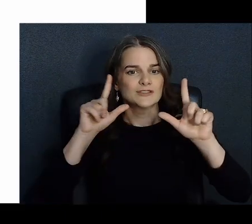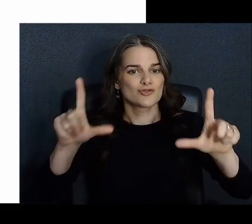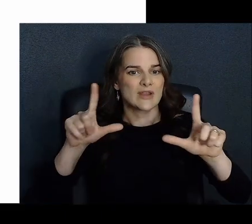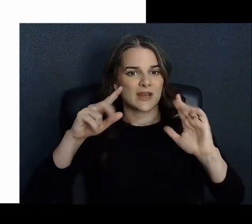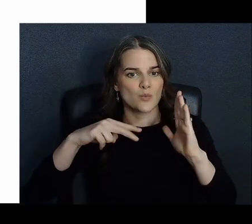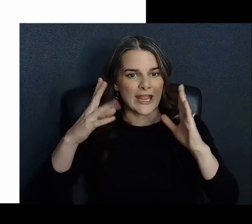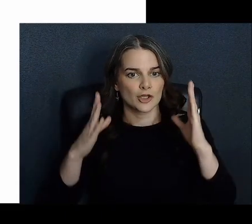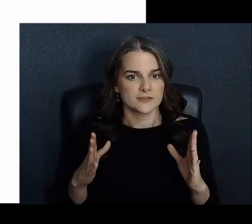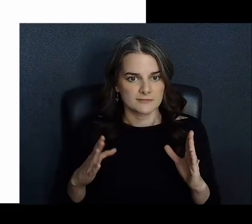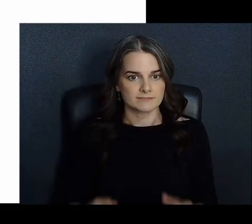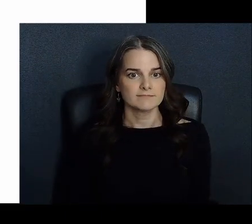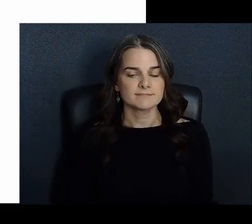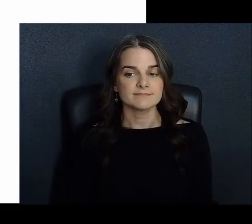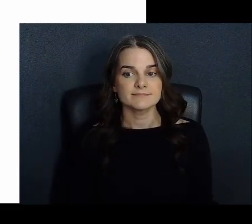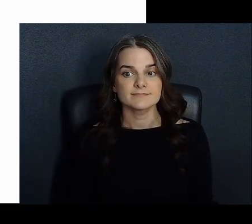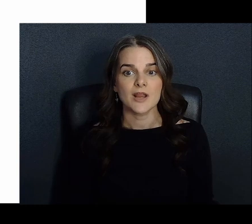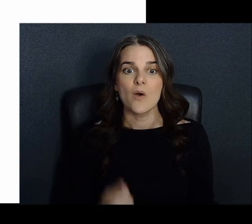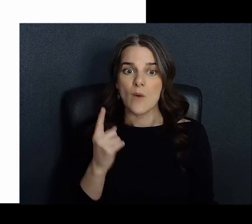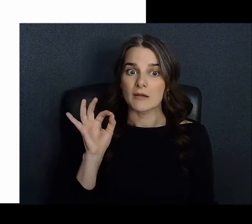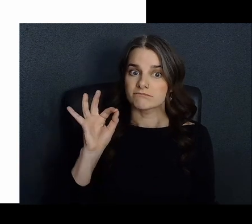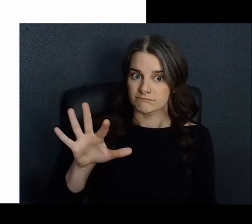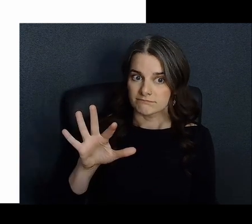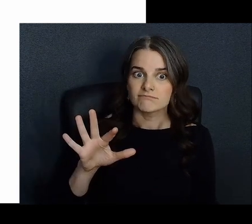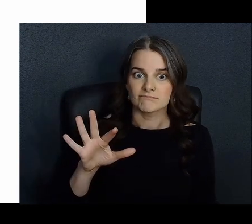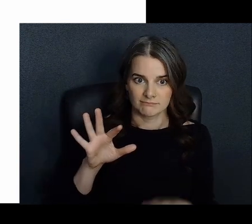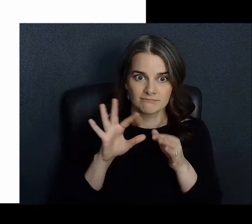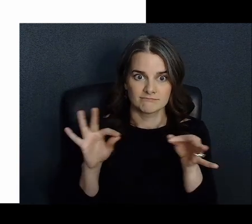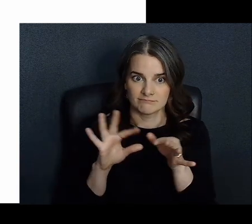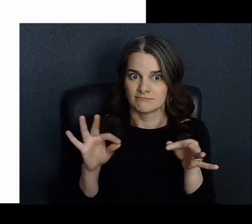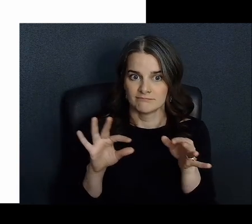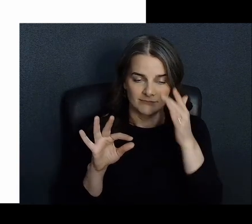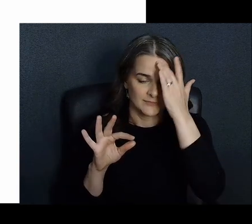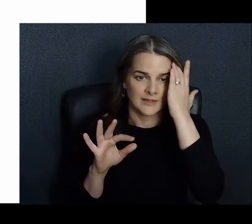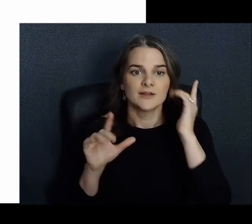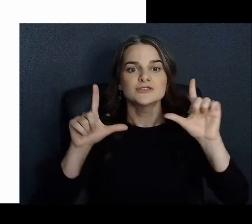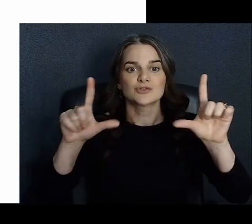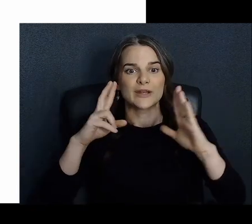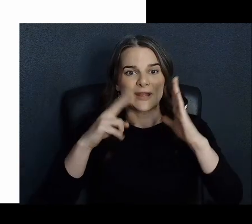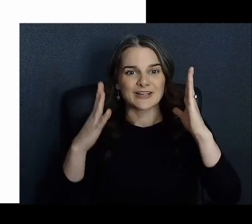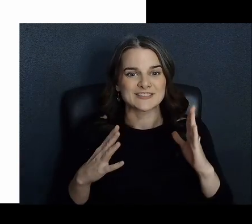One thing I did want to mention about screen readers is how does that work? Again, I'm a geek.